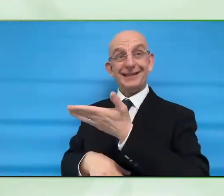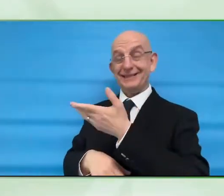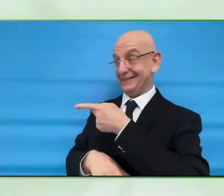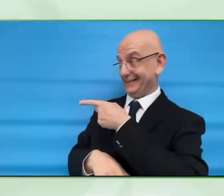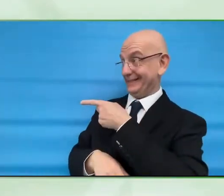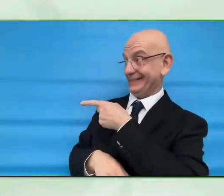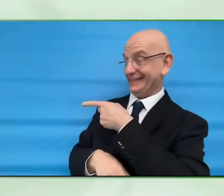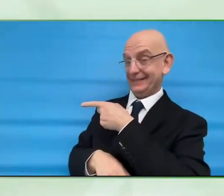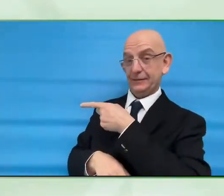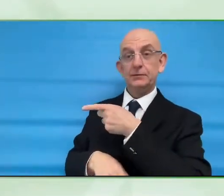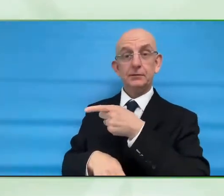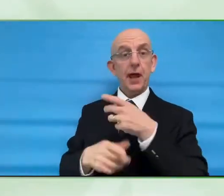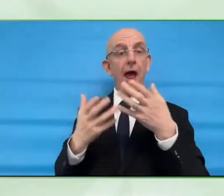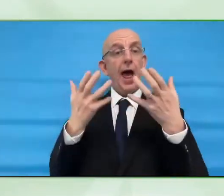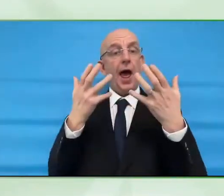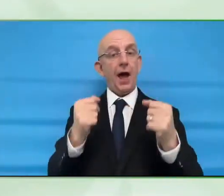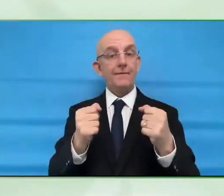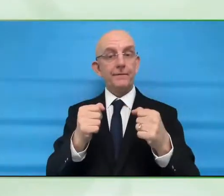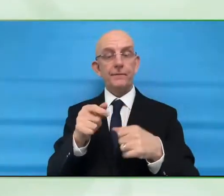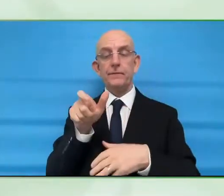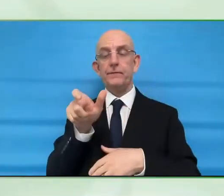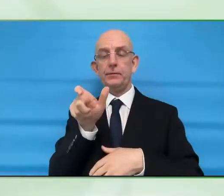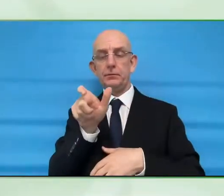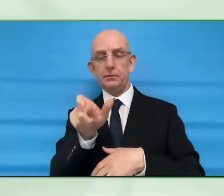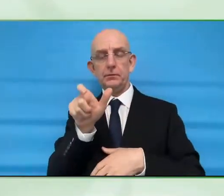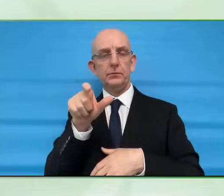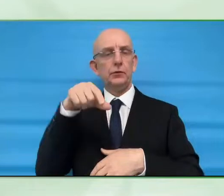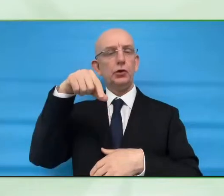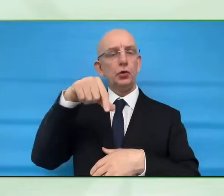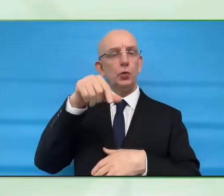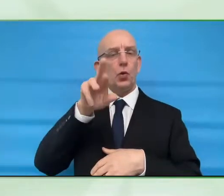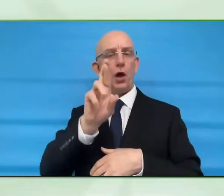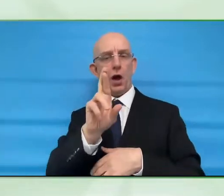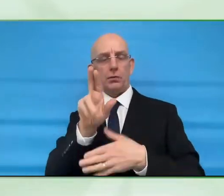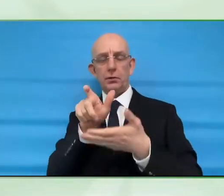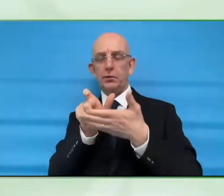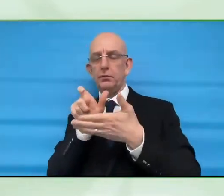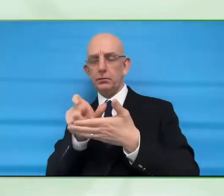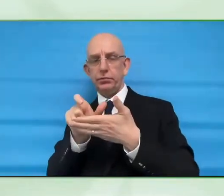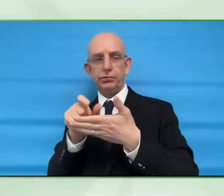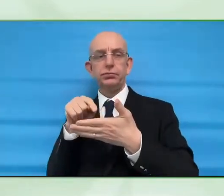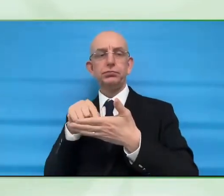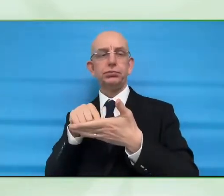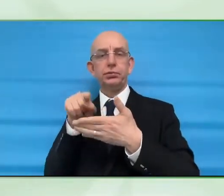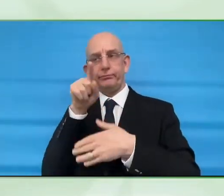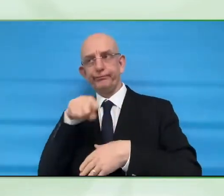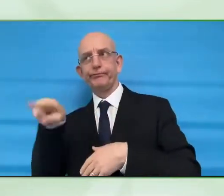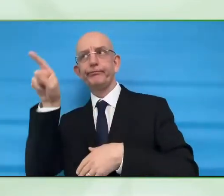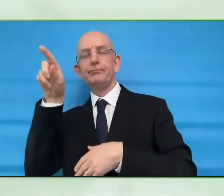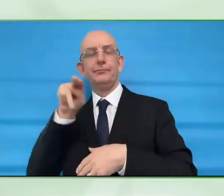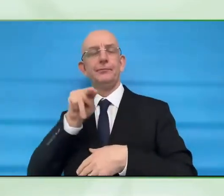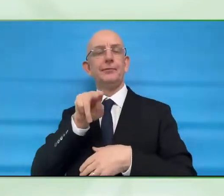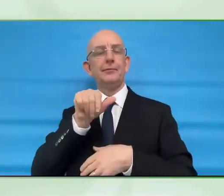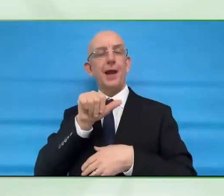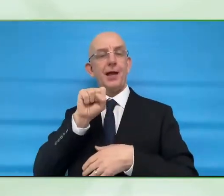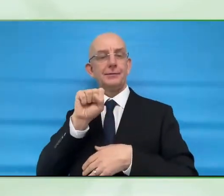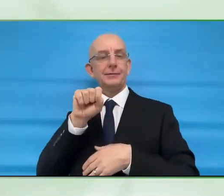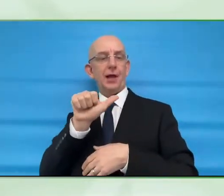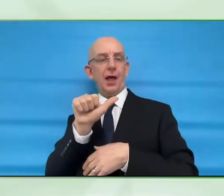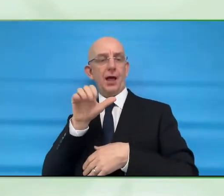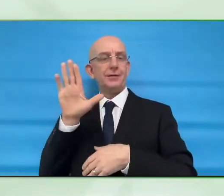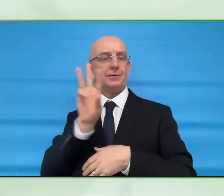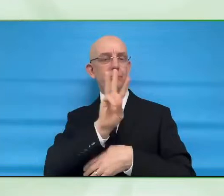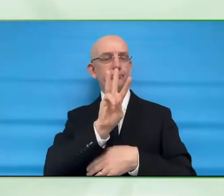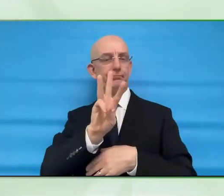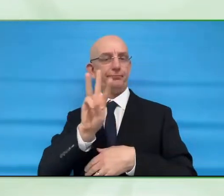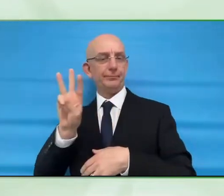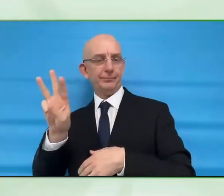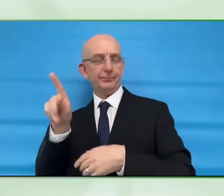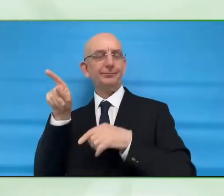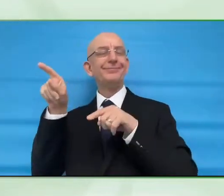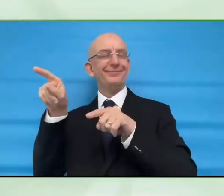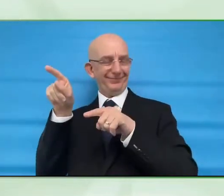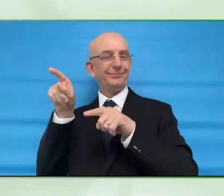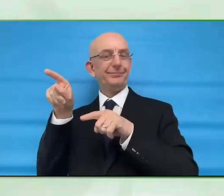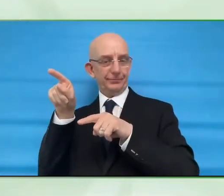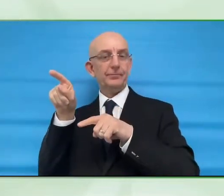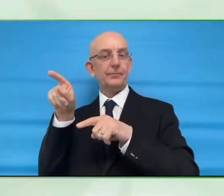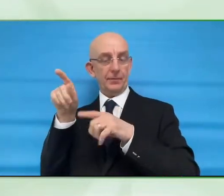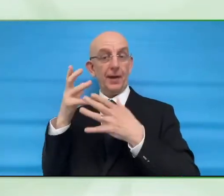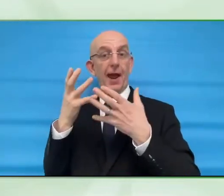that pointing to the QR code they will lead you to a website with the NASA survey group